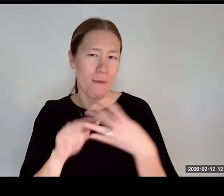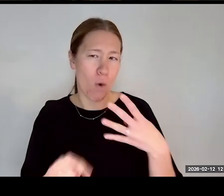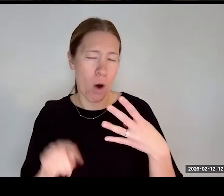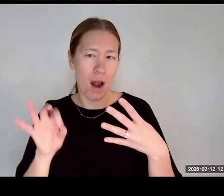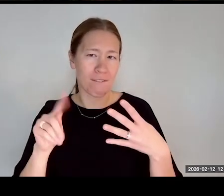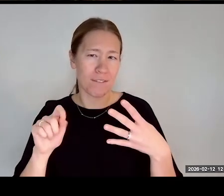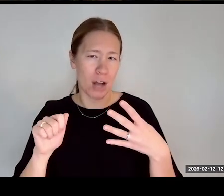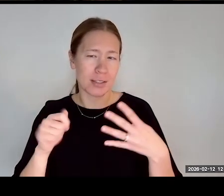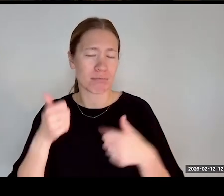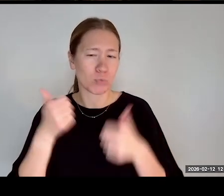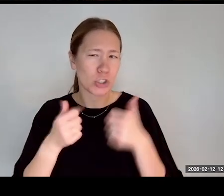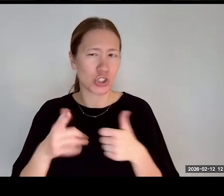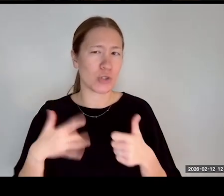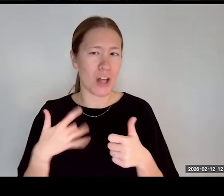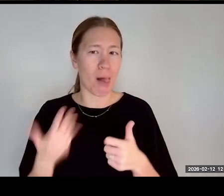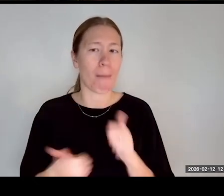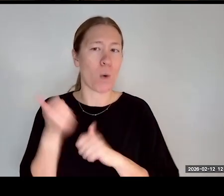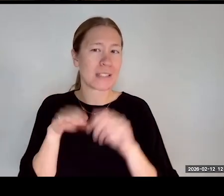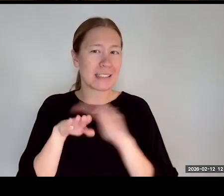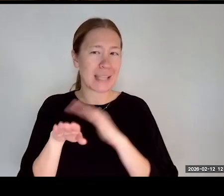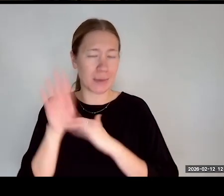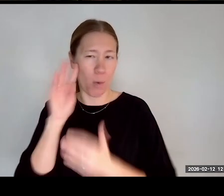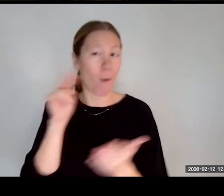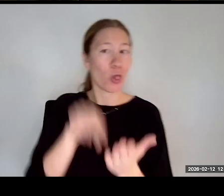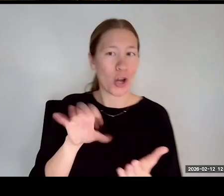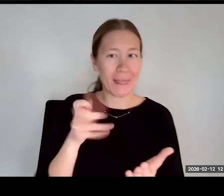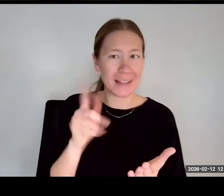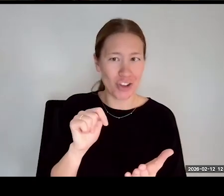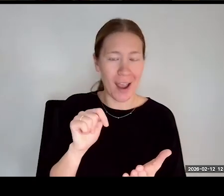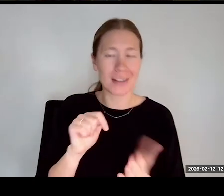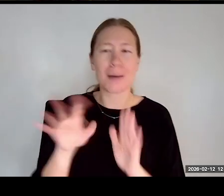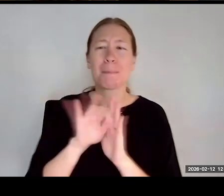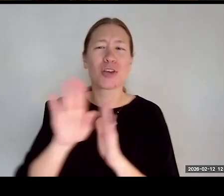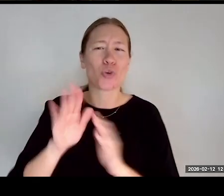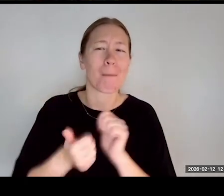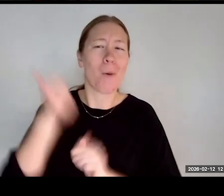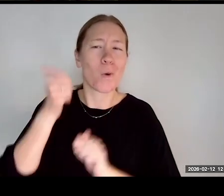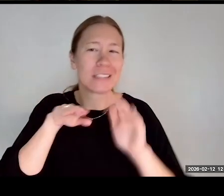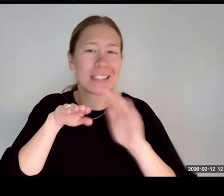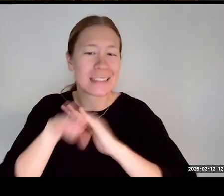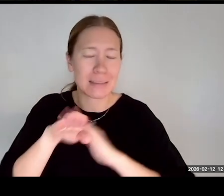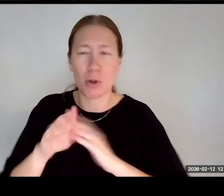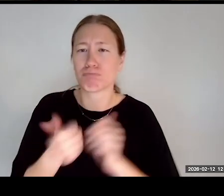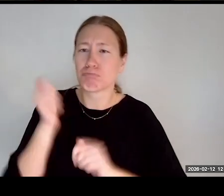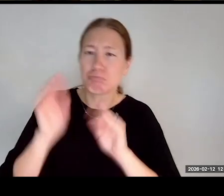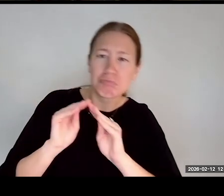I'm gonna open up the chat to see what your responses are. So we're looking for the most accessible font and you can just insert the number